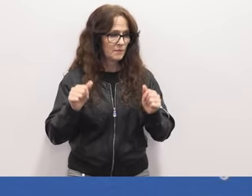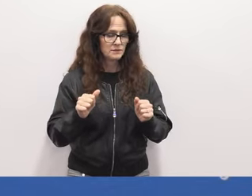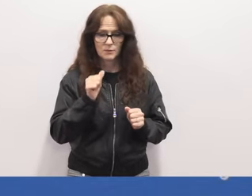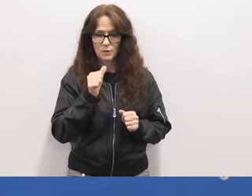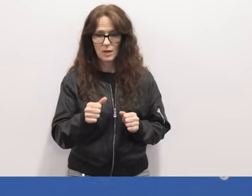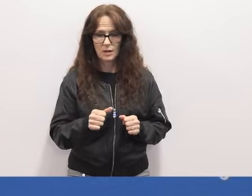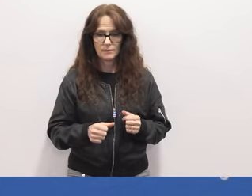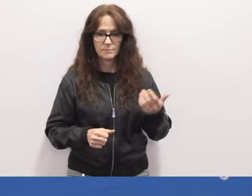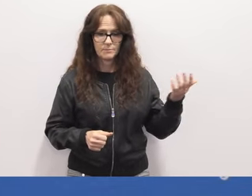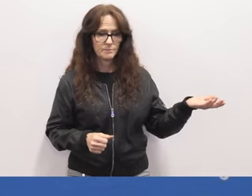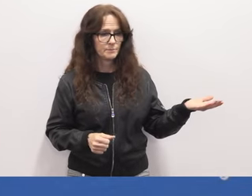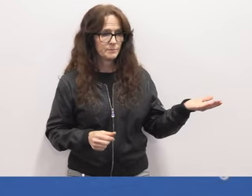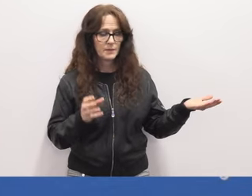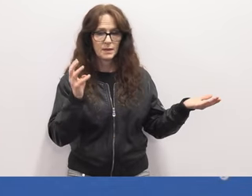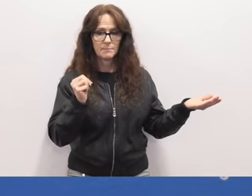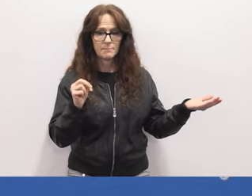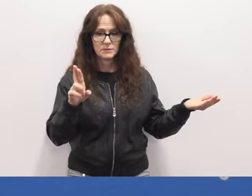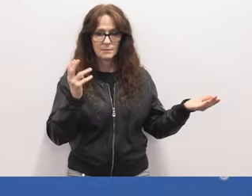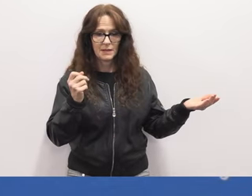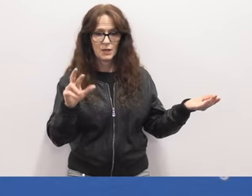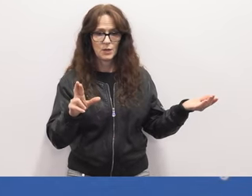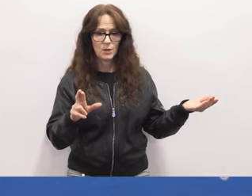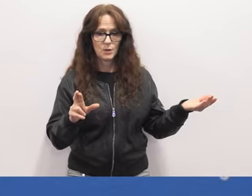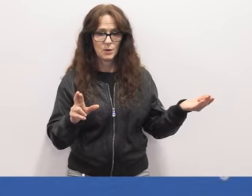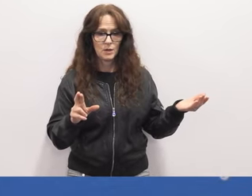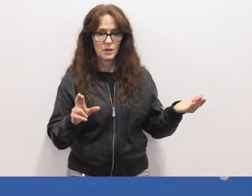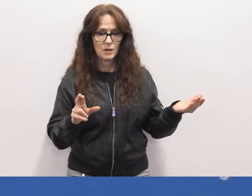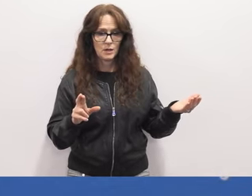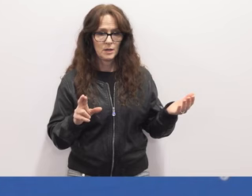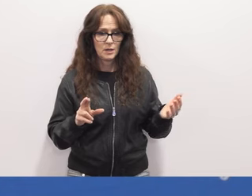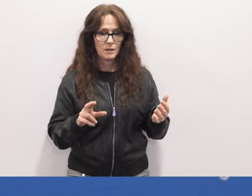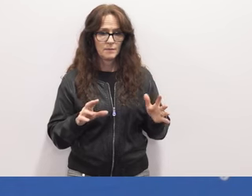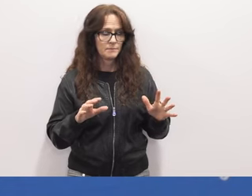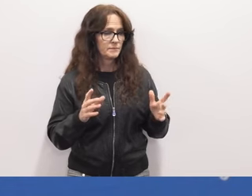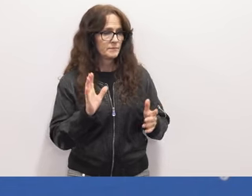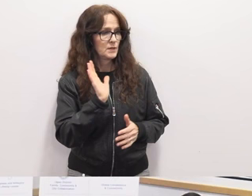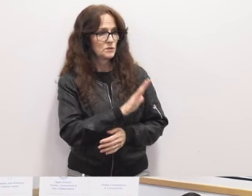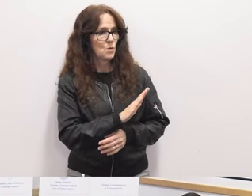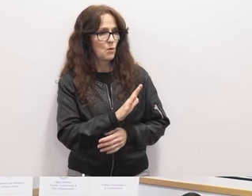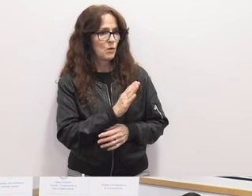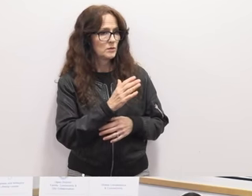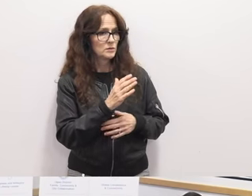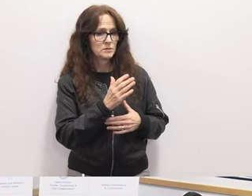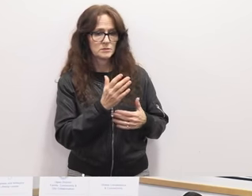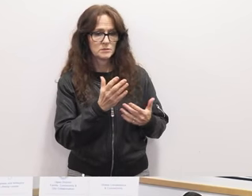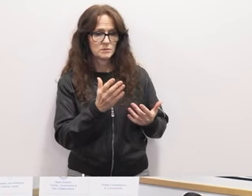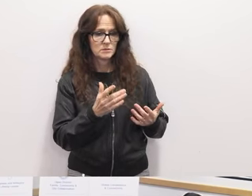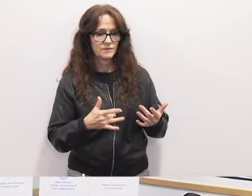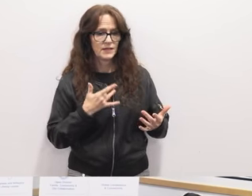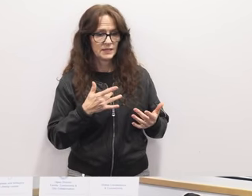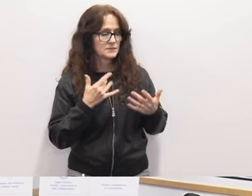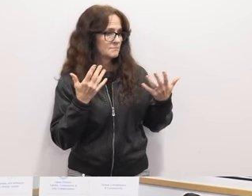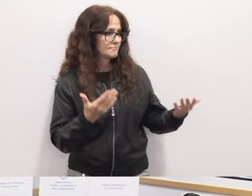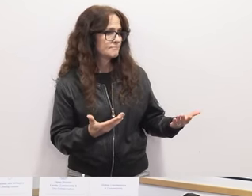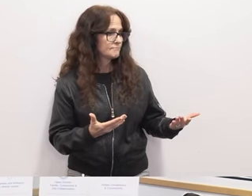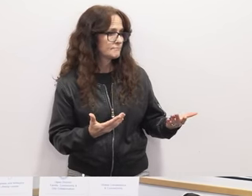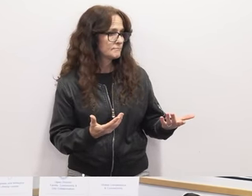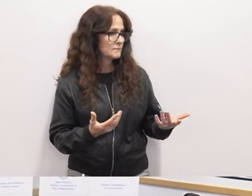So Mr. Miller, where do you stand on that? Obviously I'm good with three.